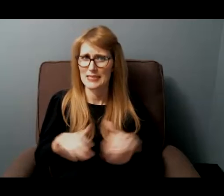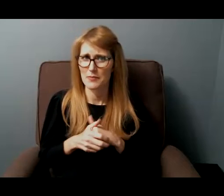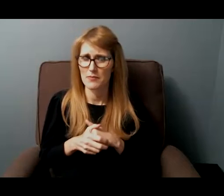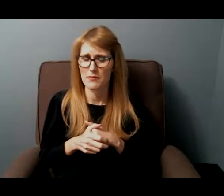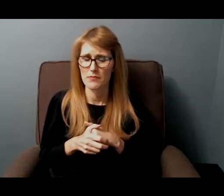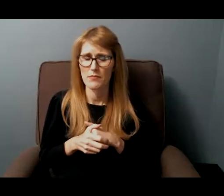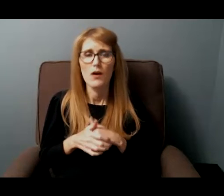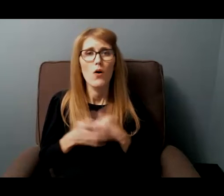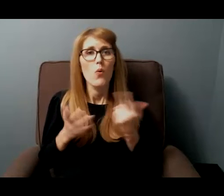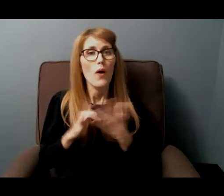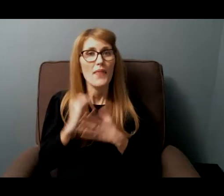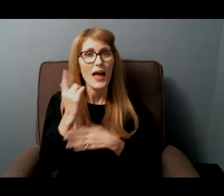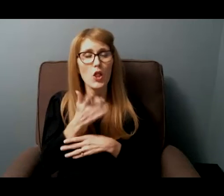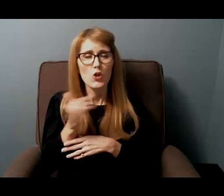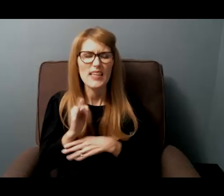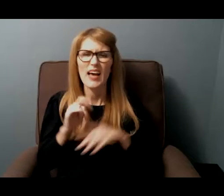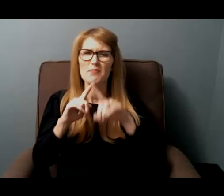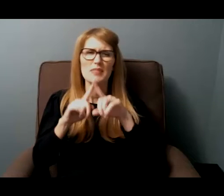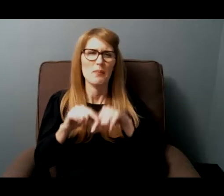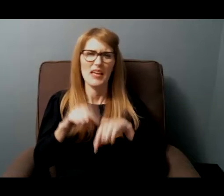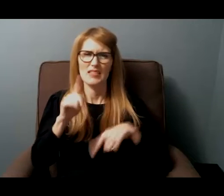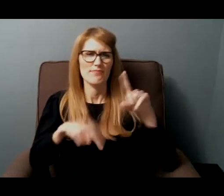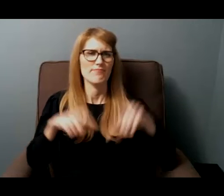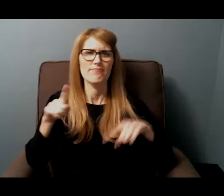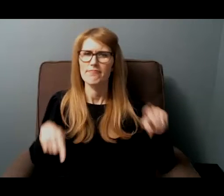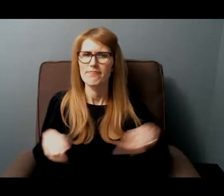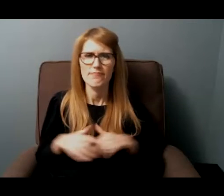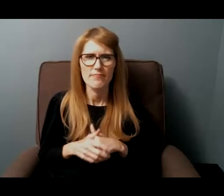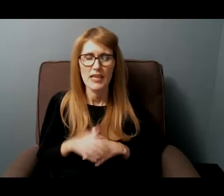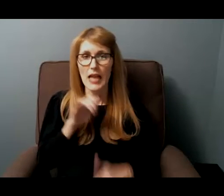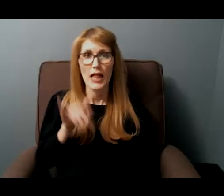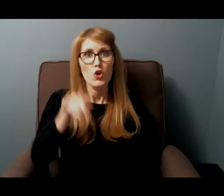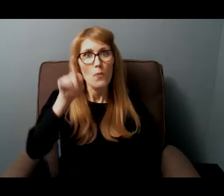from one person to another. So it's not like, you know, you have to use one particular kind